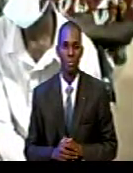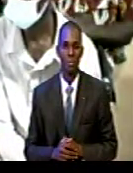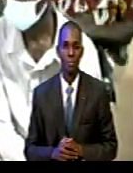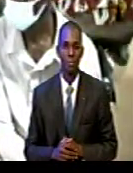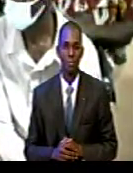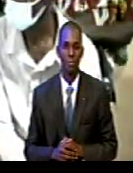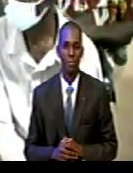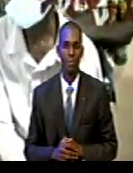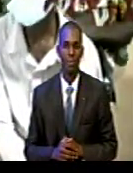you